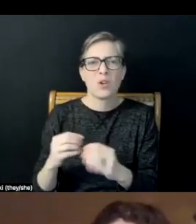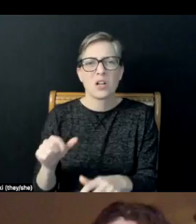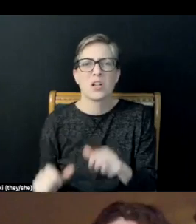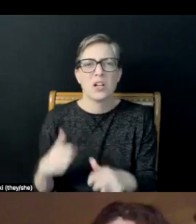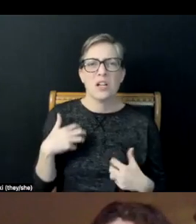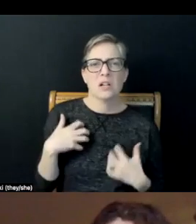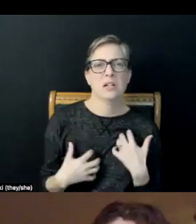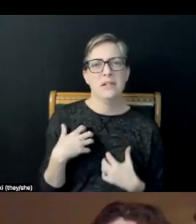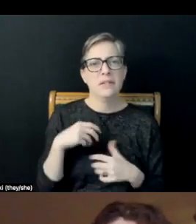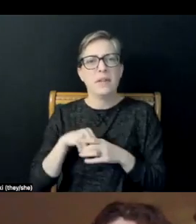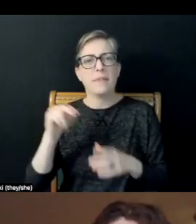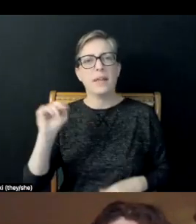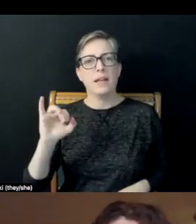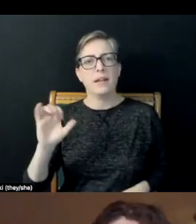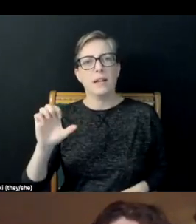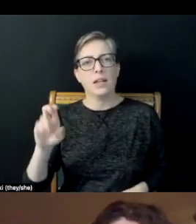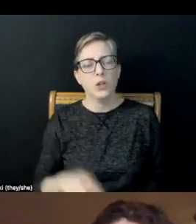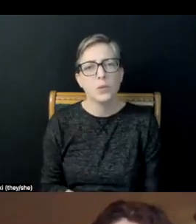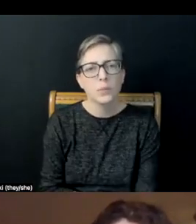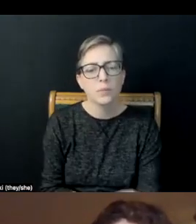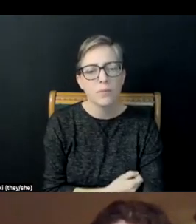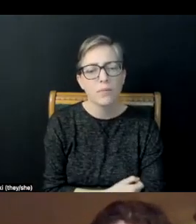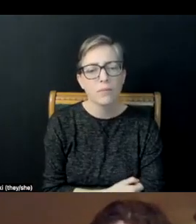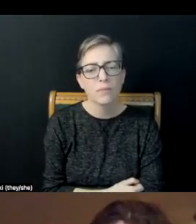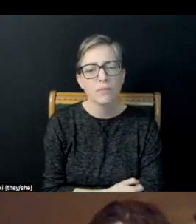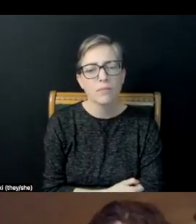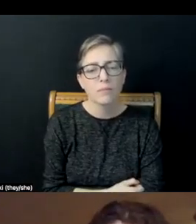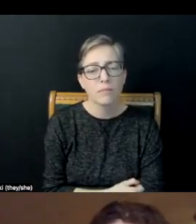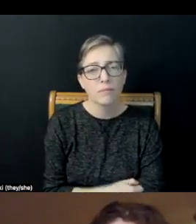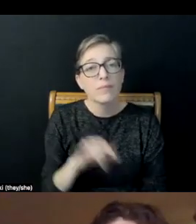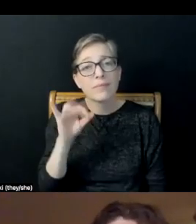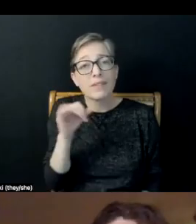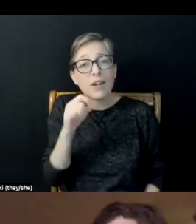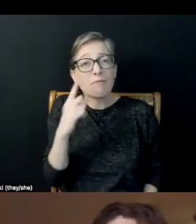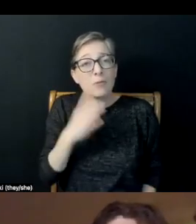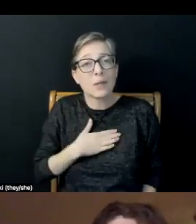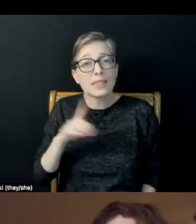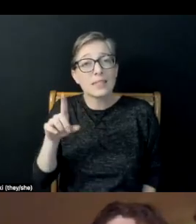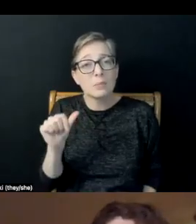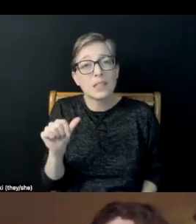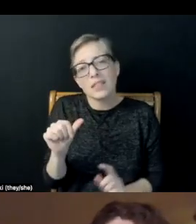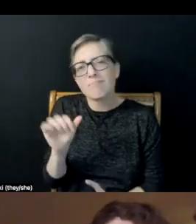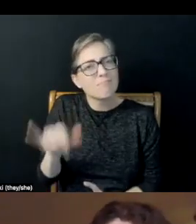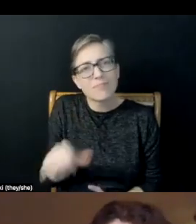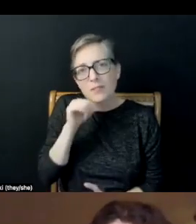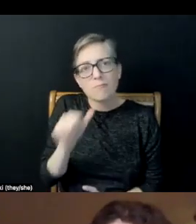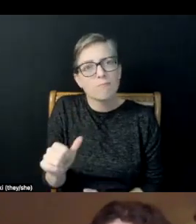This would not have been true were it not for my disability. Overall, I had protective factors at play